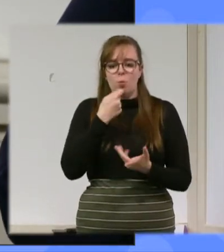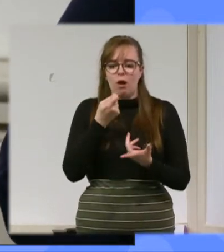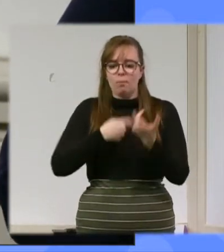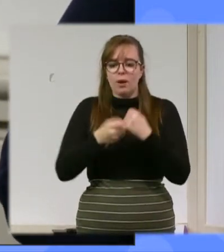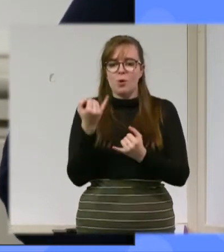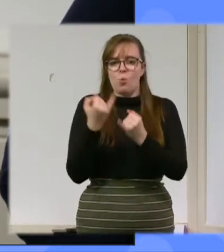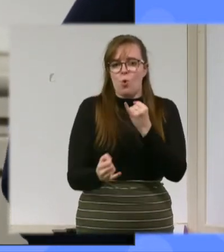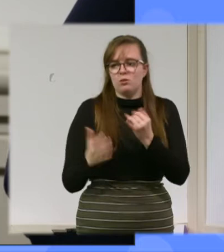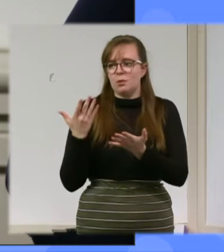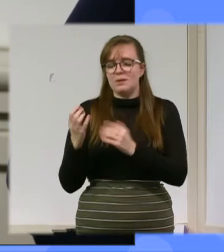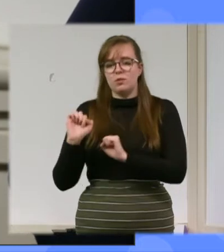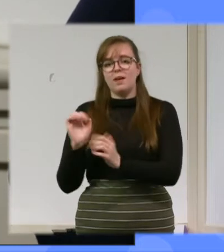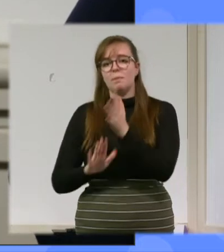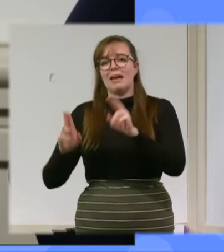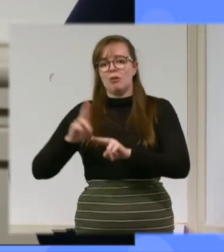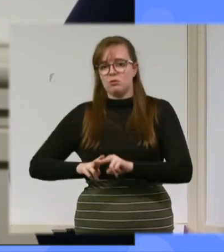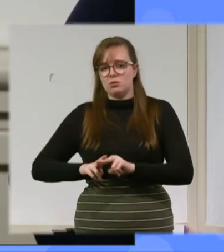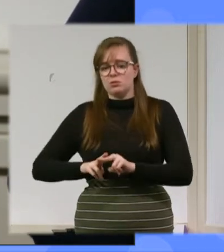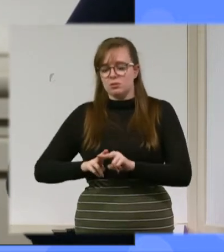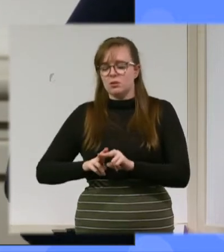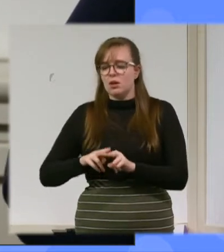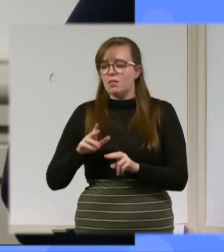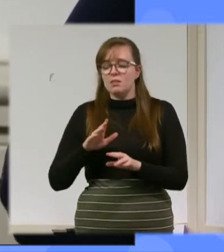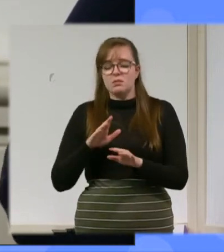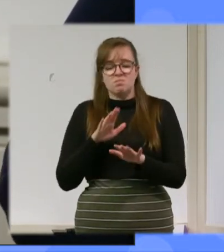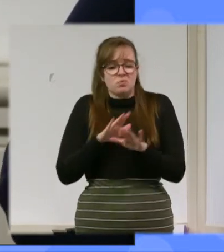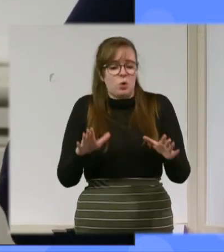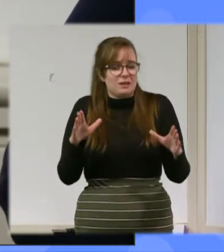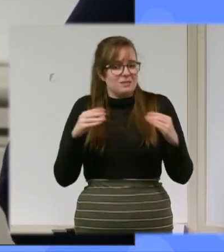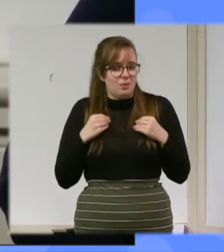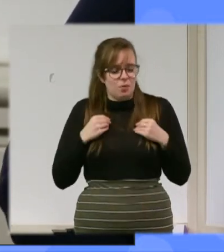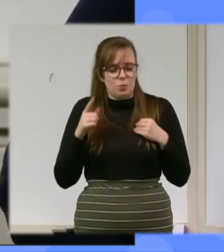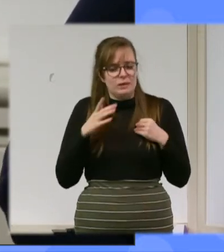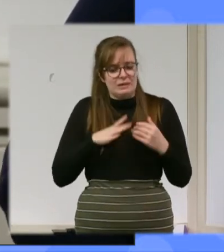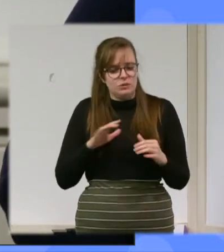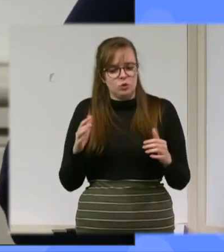their parents and that isn't acceptable and has to be addressed but for all our